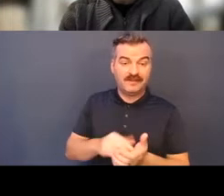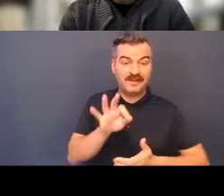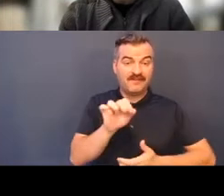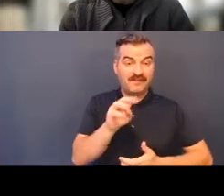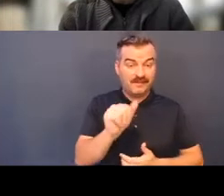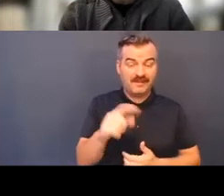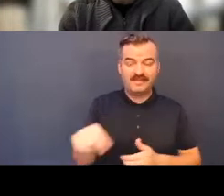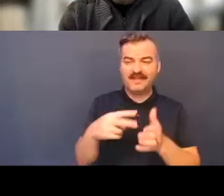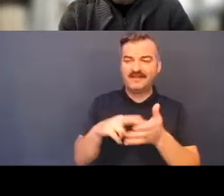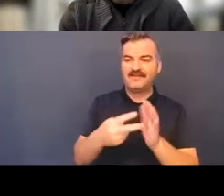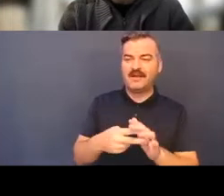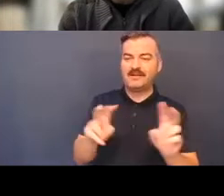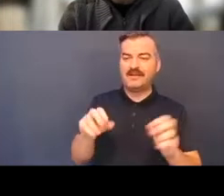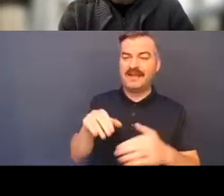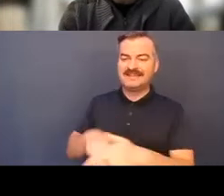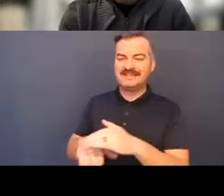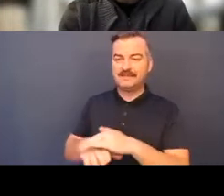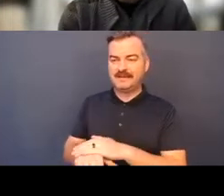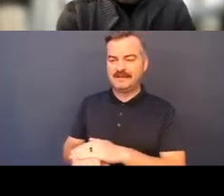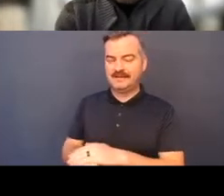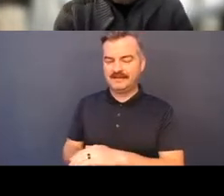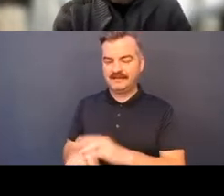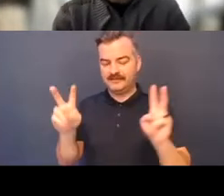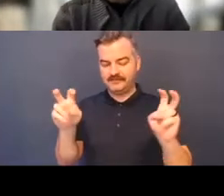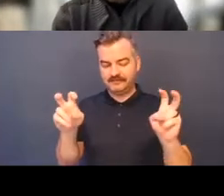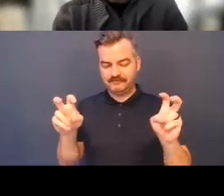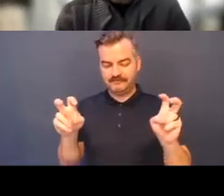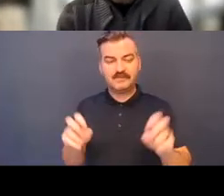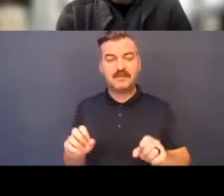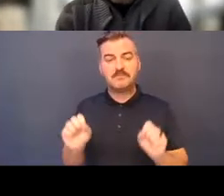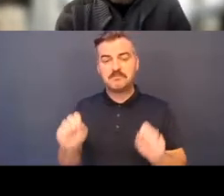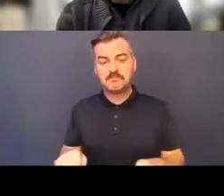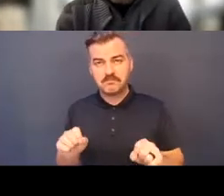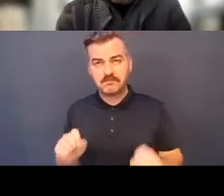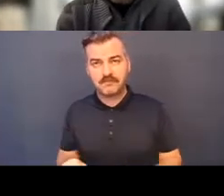accessibility as the suitability as, quote, the suitability or adaptive or adaptability